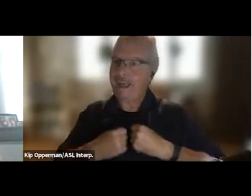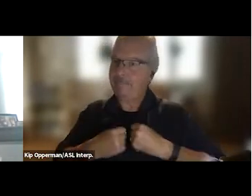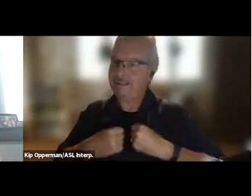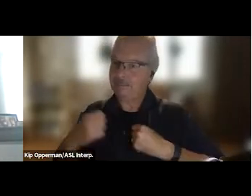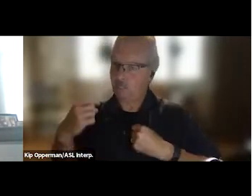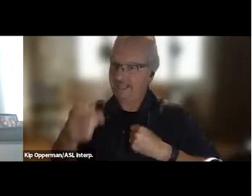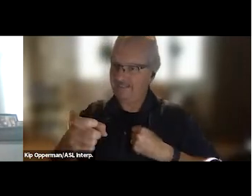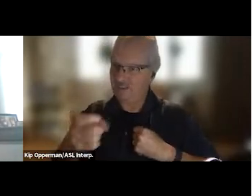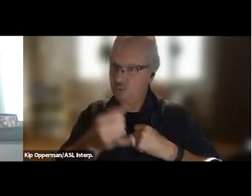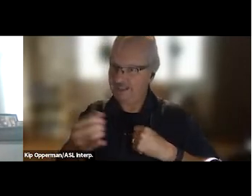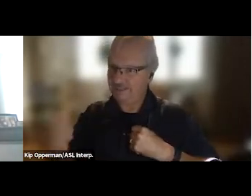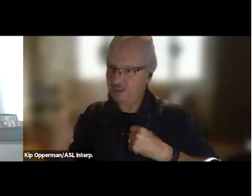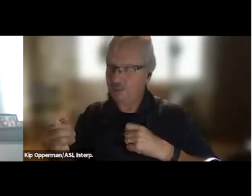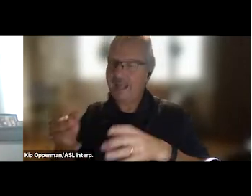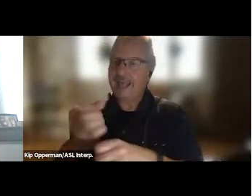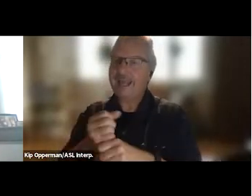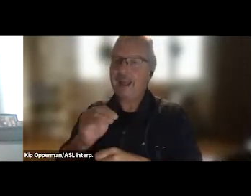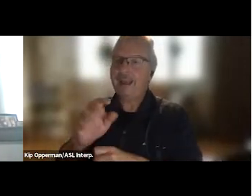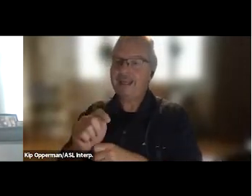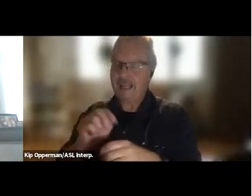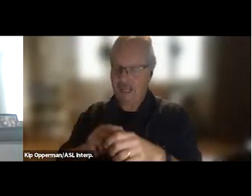that receive MAT in the facility at the time of release.